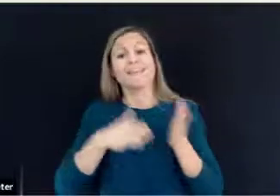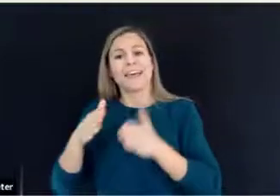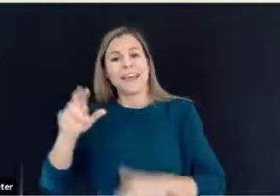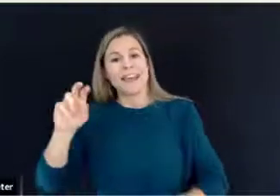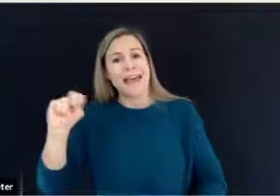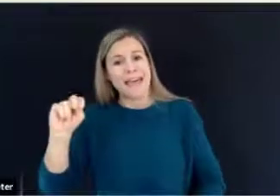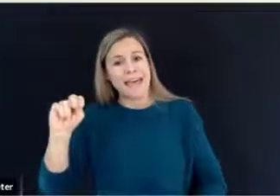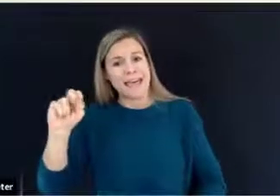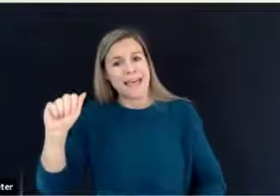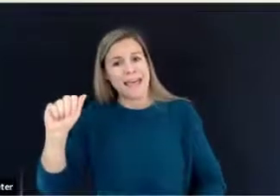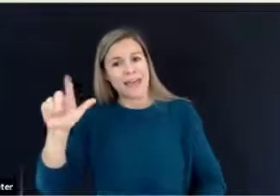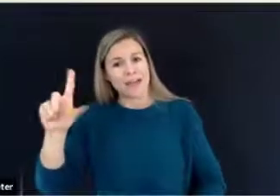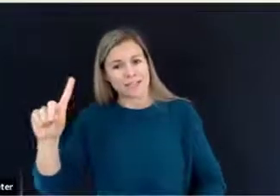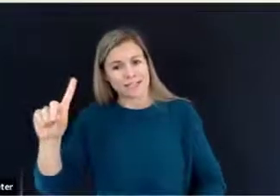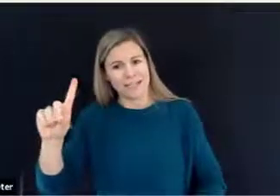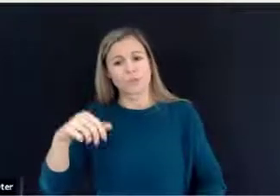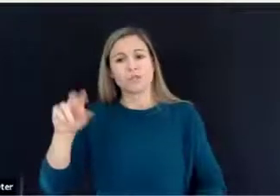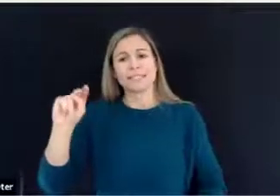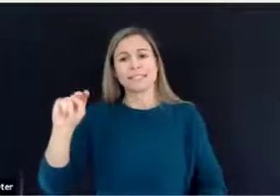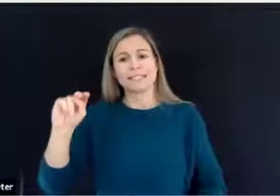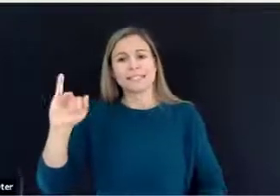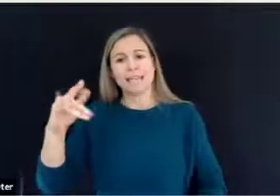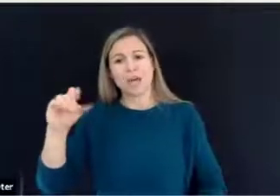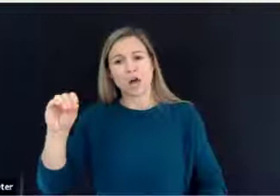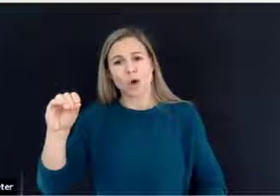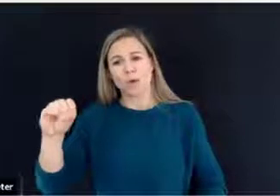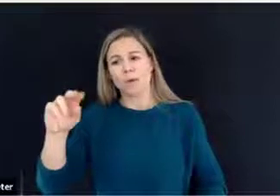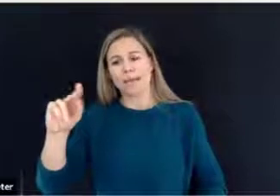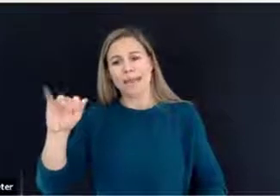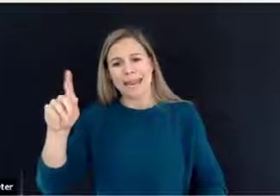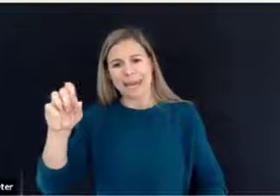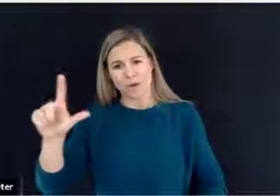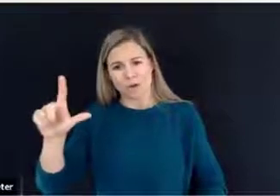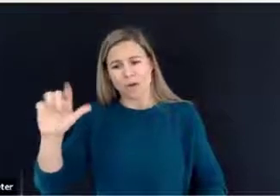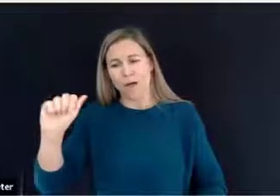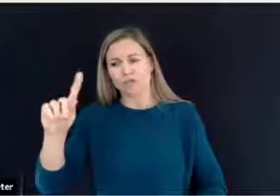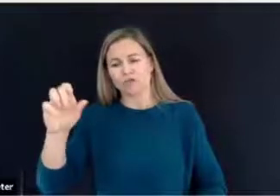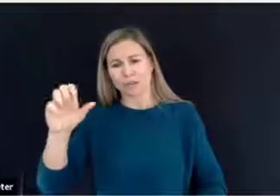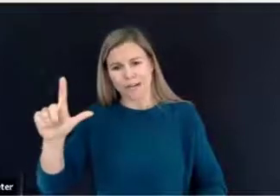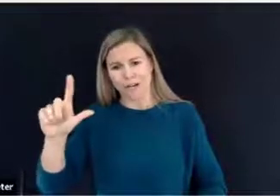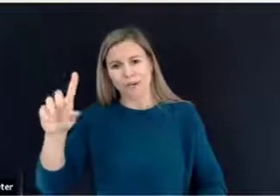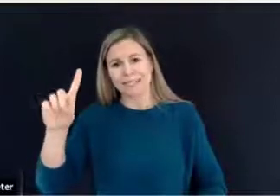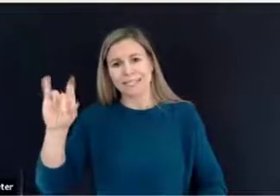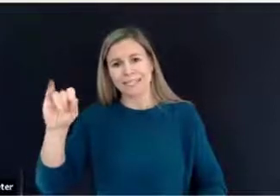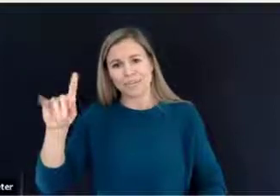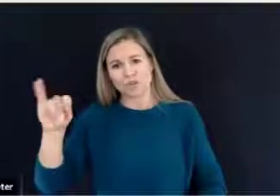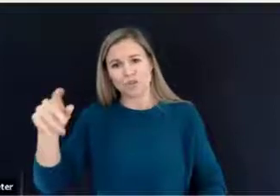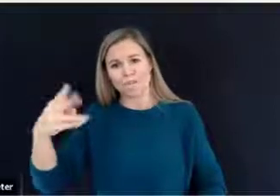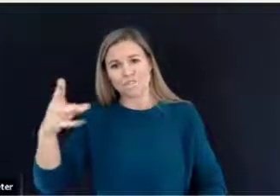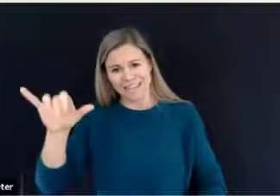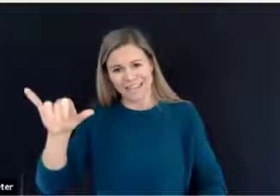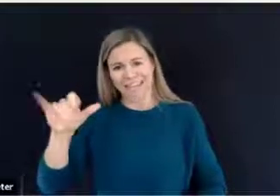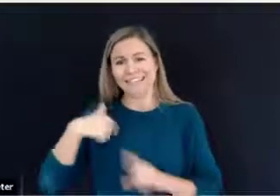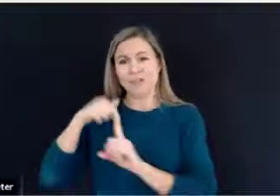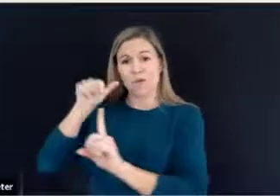which is neonatal adrenoleukodystrophy, and that's an old term for the Zellweger spectrum disorder.